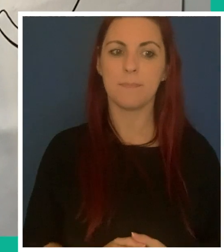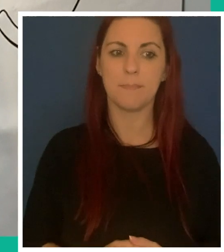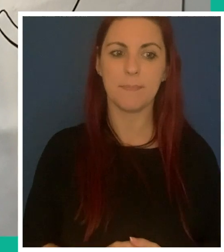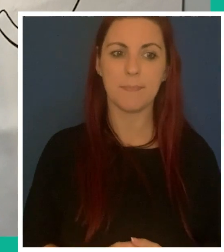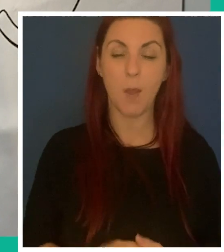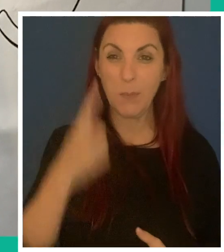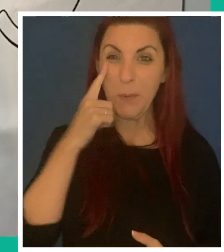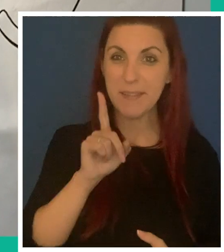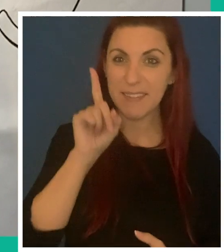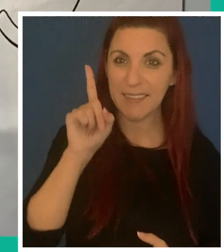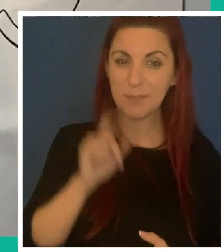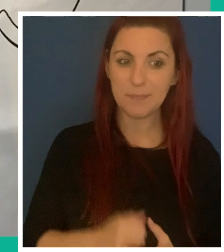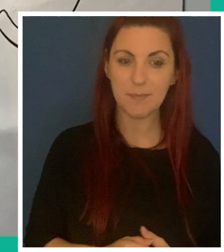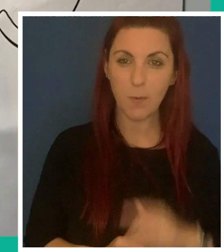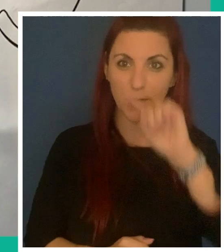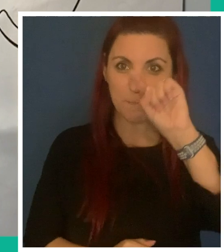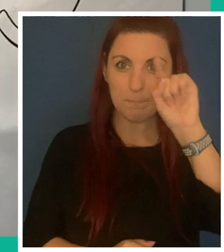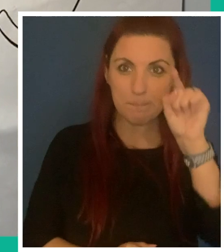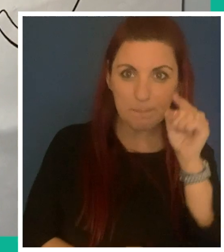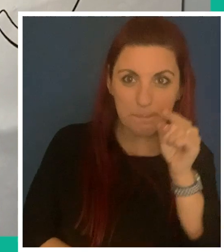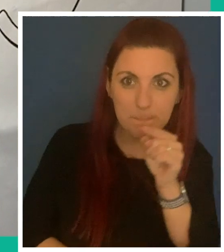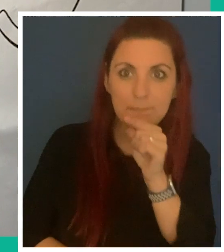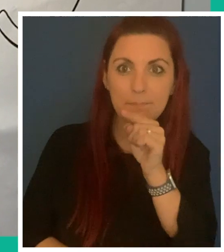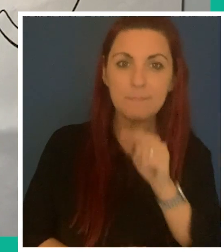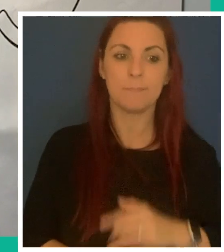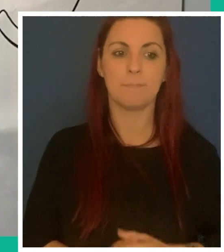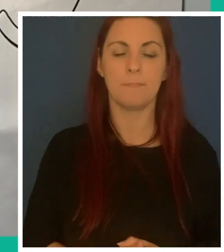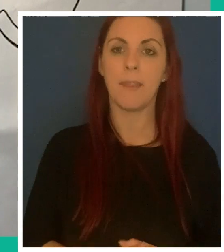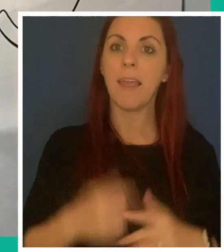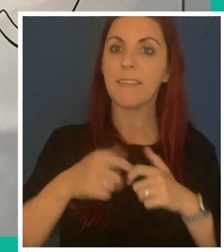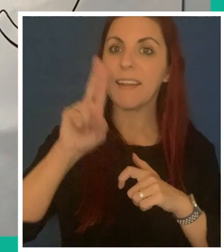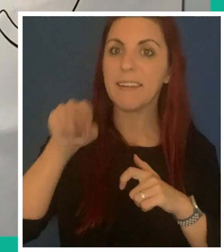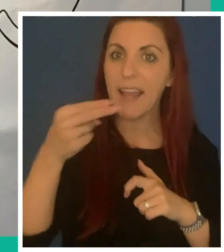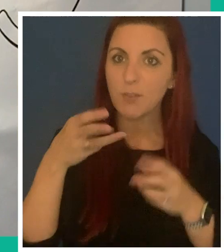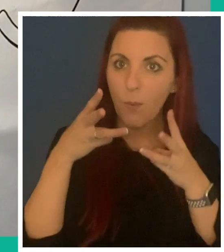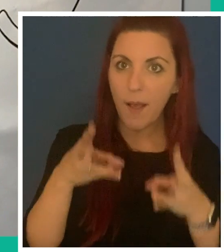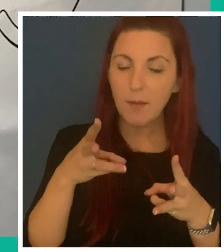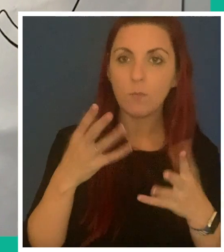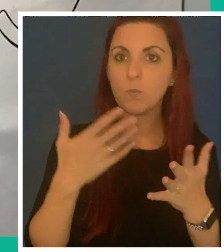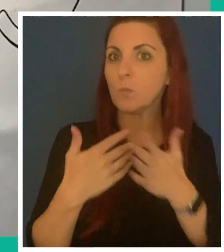Brilliant, cool. Next thing we're going to do is we're going to do his bottom teeth.